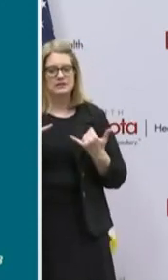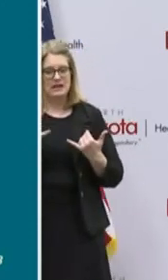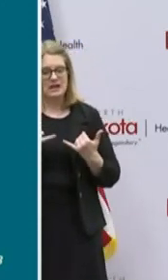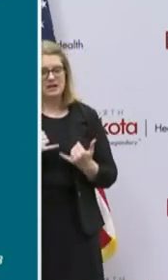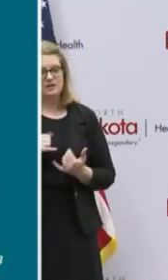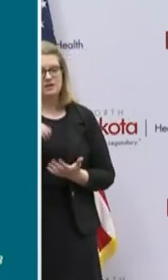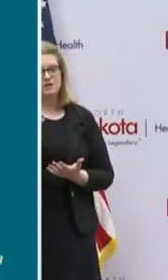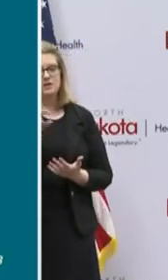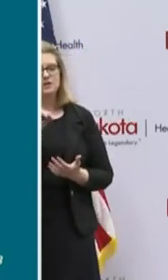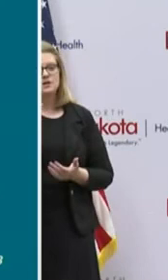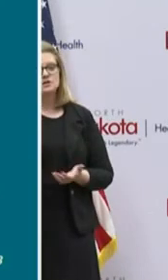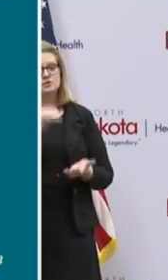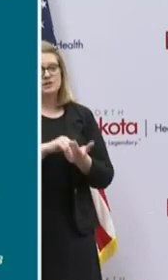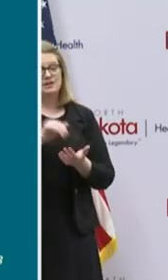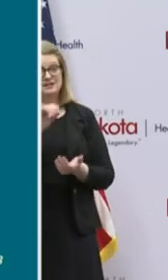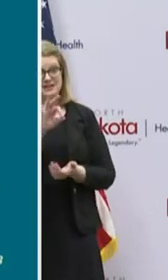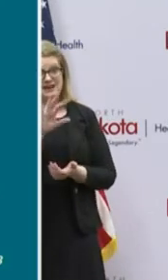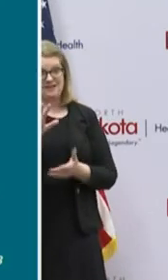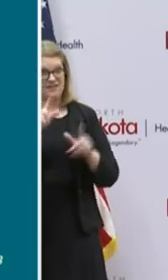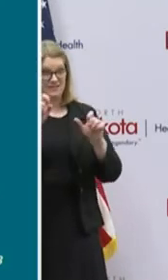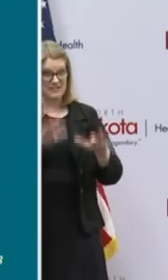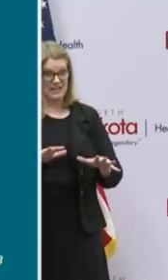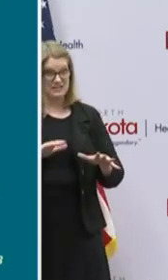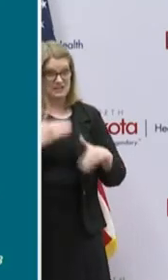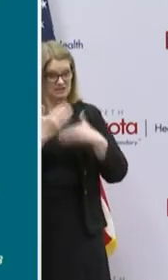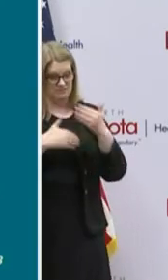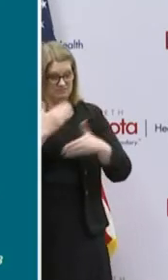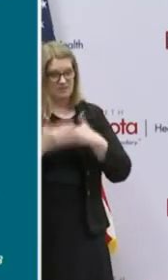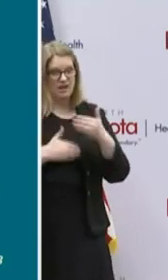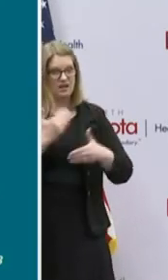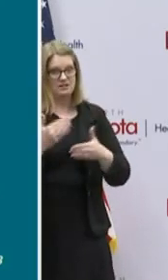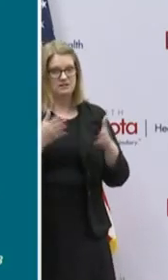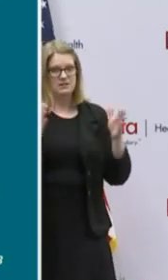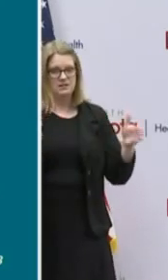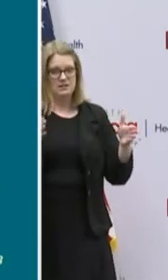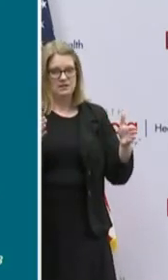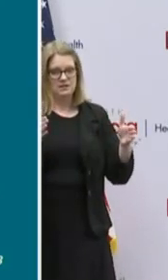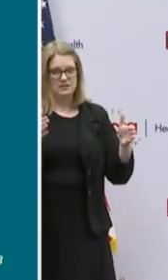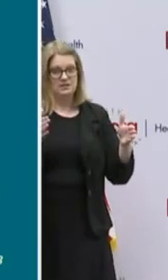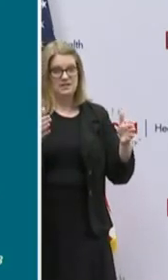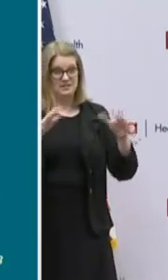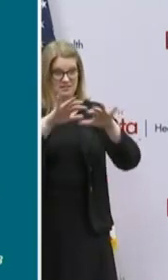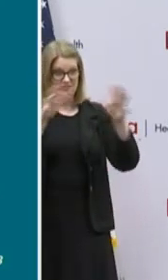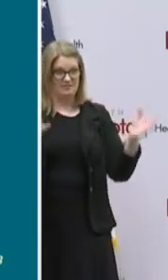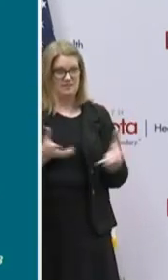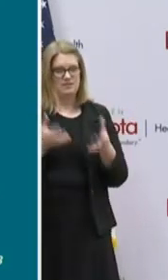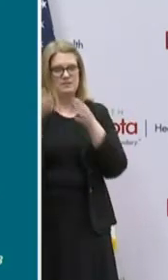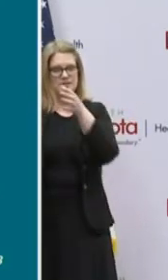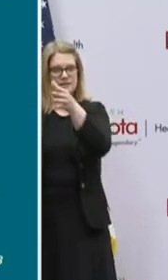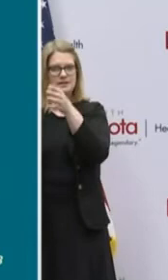BEEN TESTED A SECOND TIME, SO OF THE 2105 TESTS THAT WERE COMPLETED, IN THE 24-HOUR PERIOD